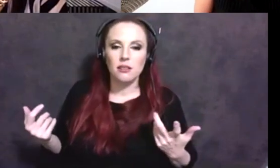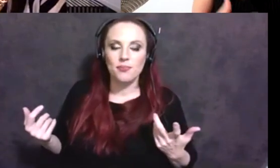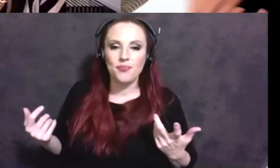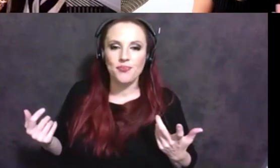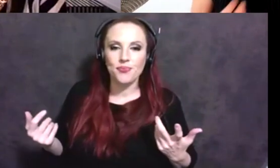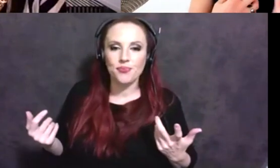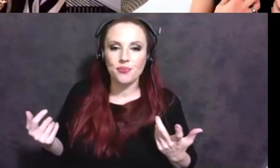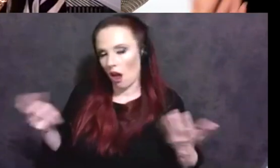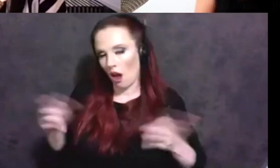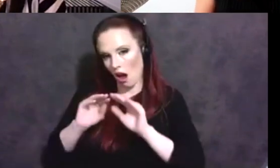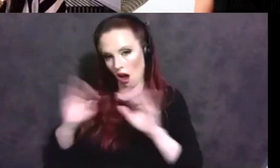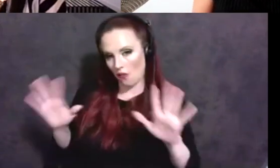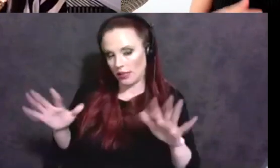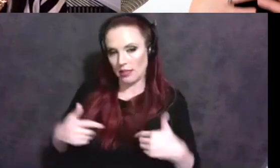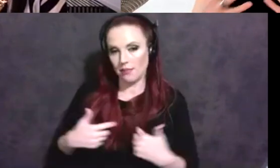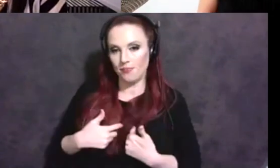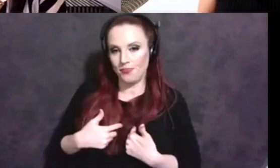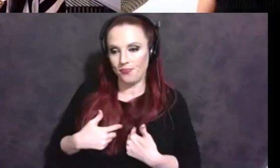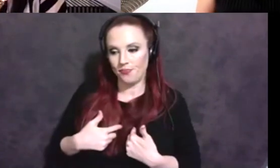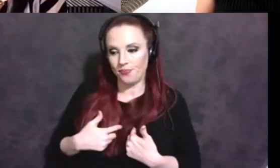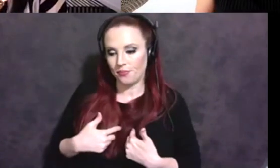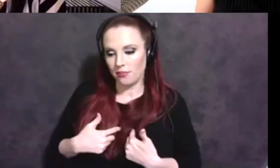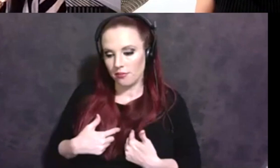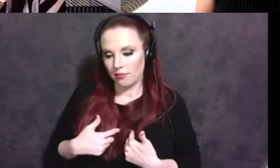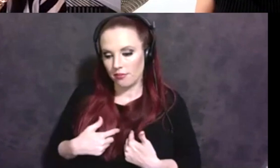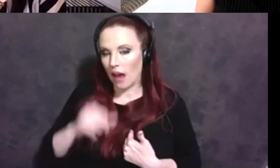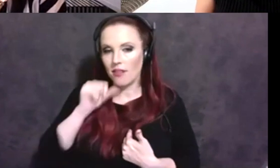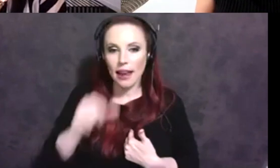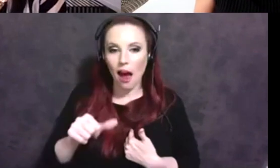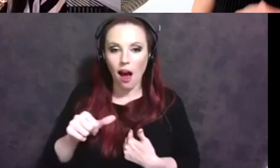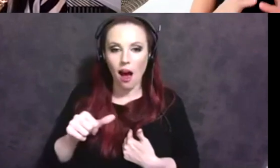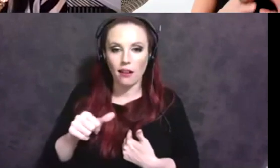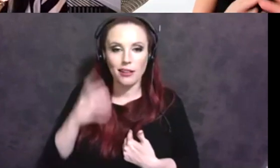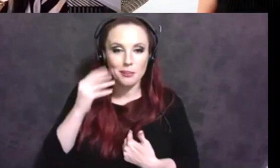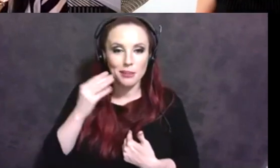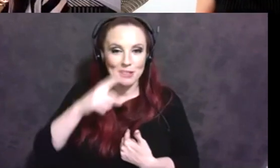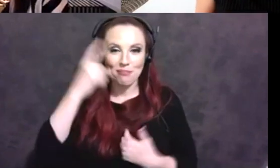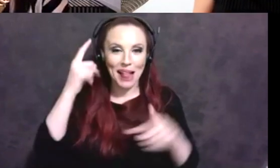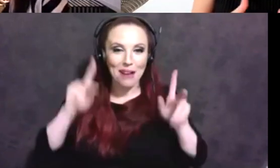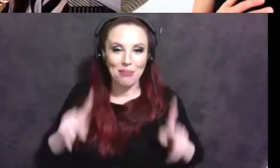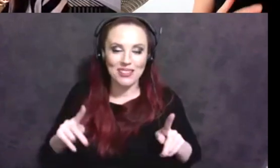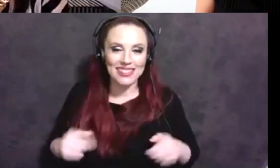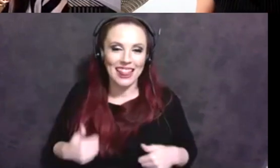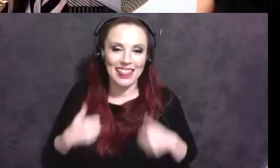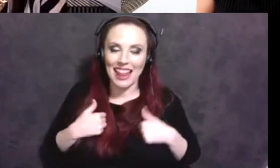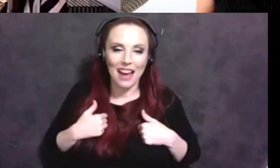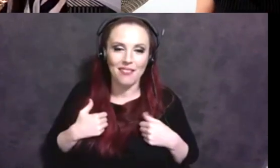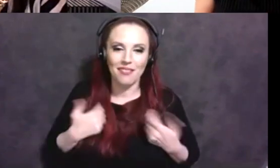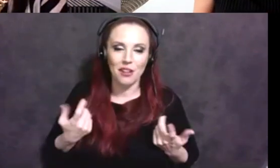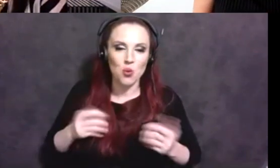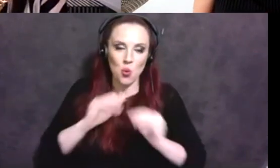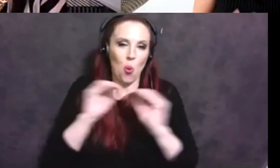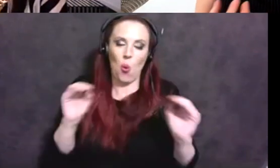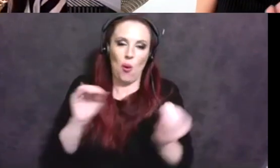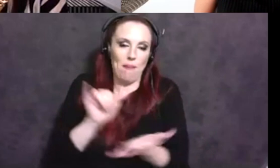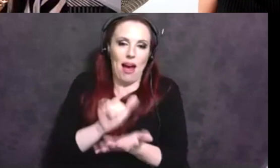that's part of empathy, right? Really, deeply, understanding, and you know, not -- you know,